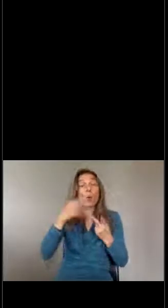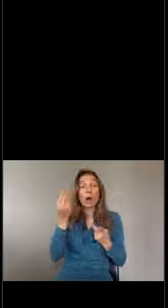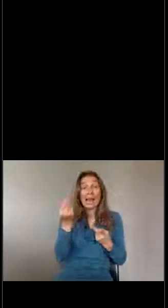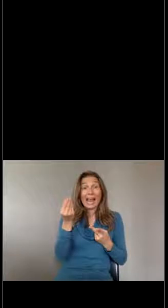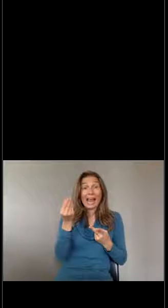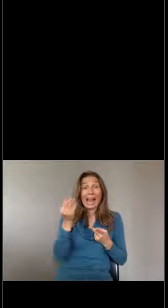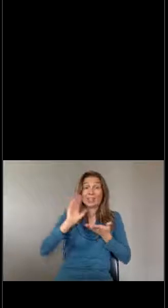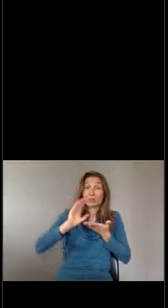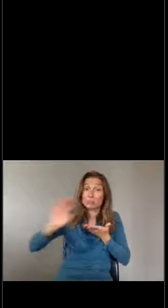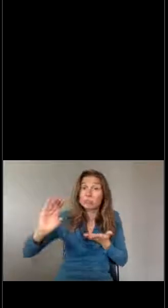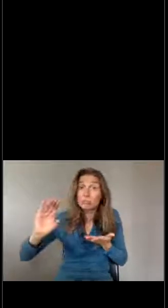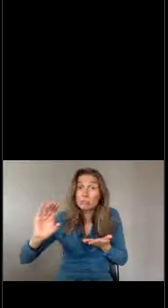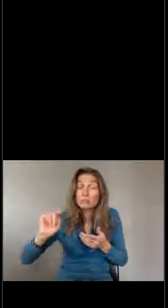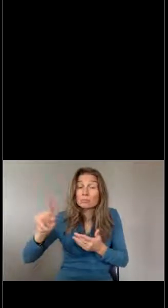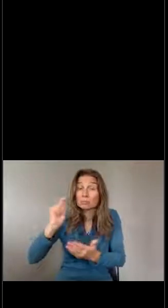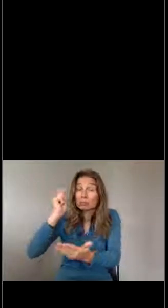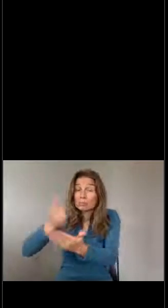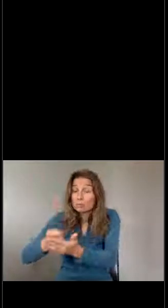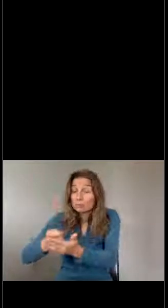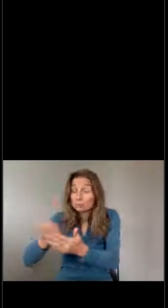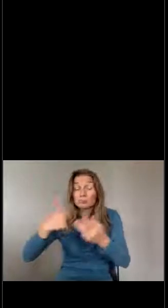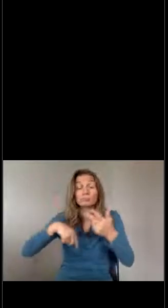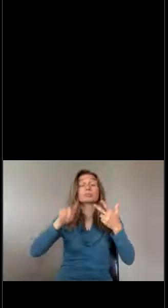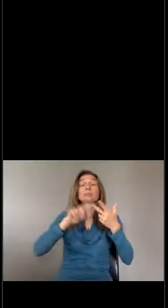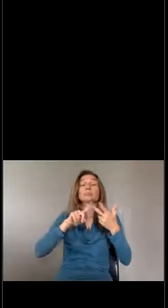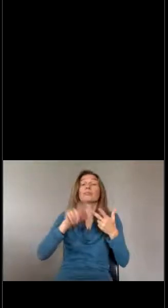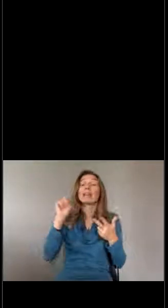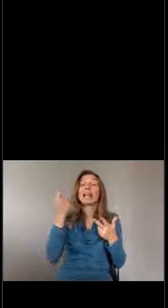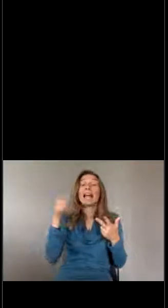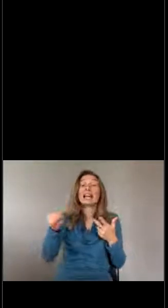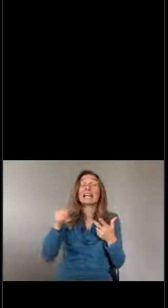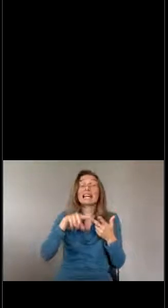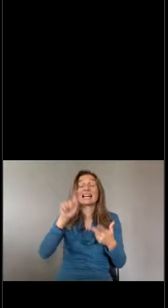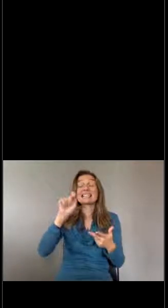Kenya had an income tax exemption so people with disabilities didn't pay